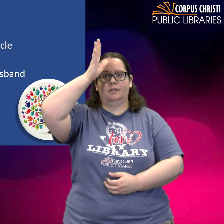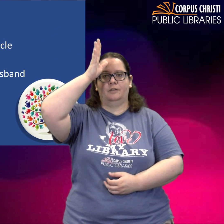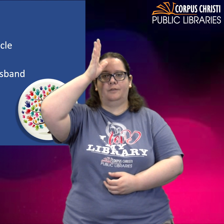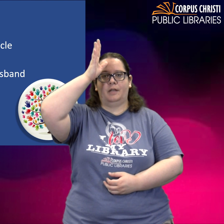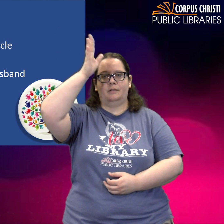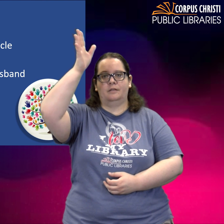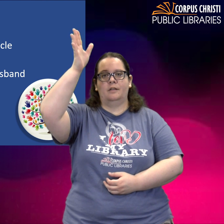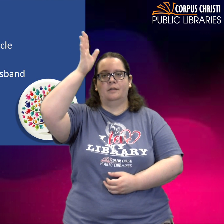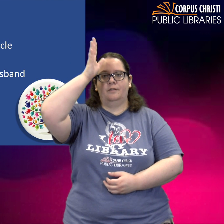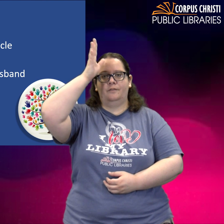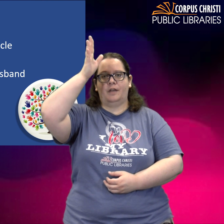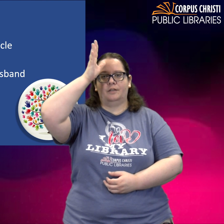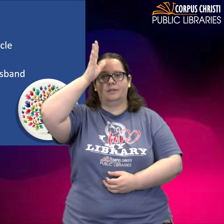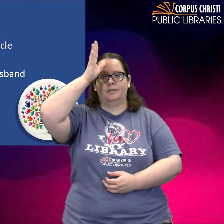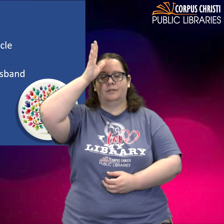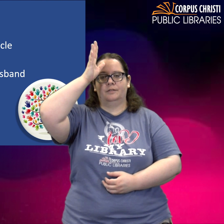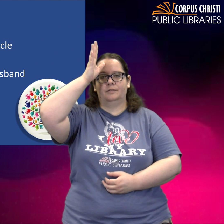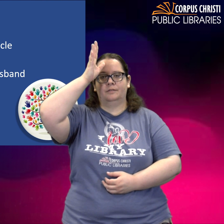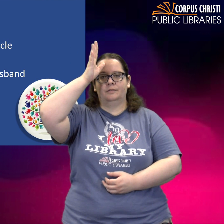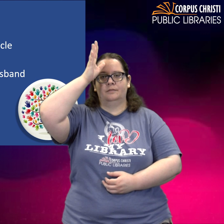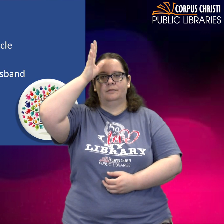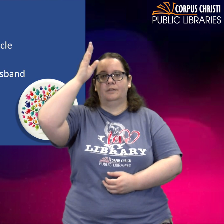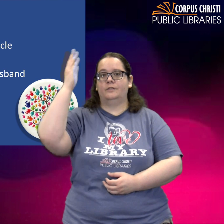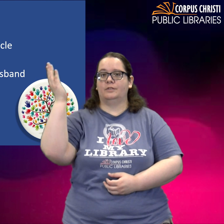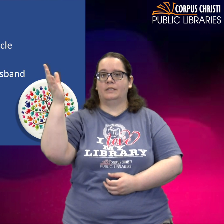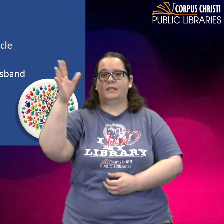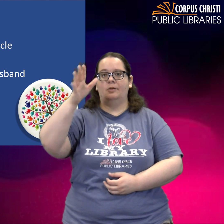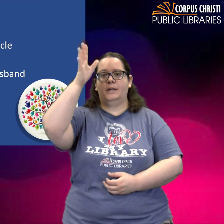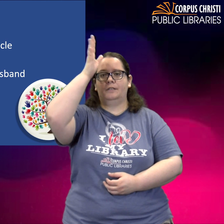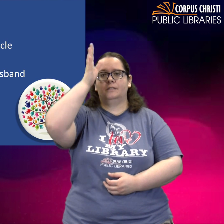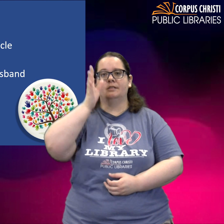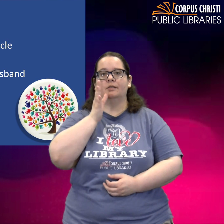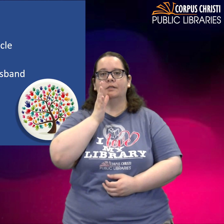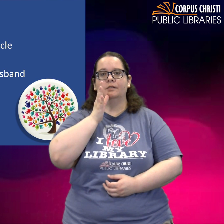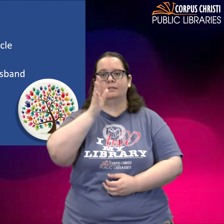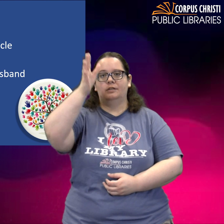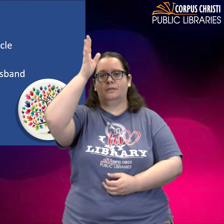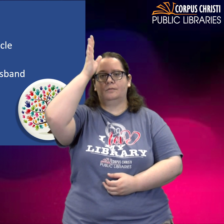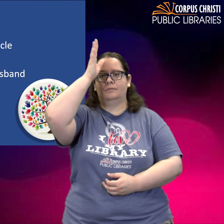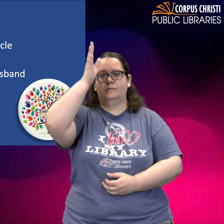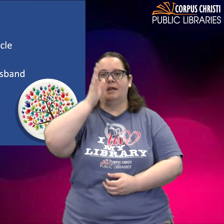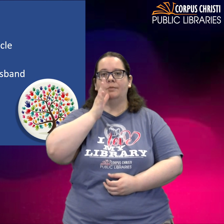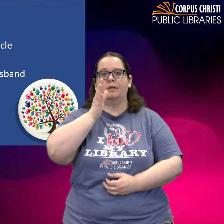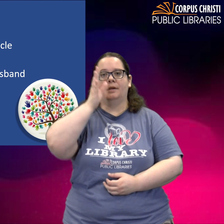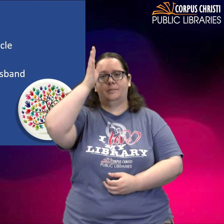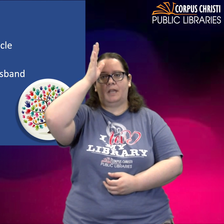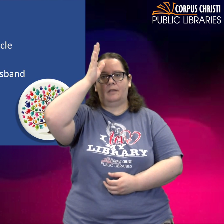on the forehead. Father. If you just want to say your parents, show dad/mom, mom/dad. Mom/dad,